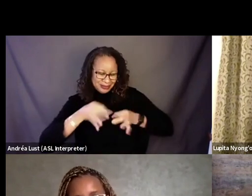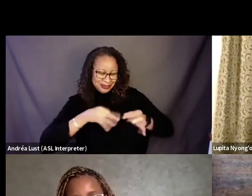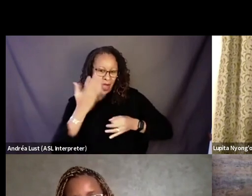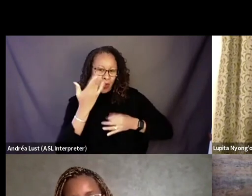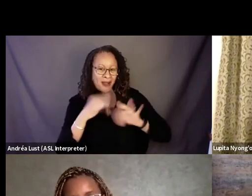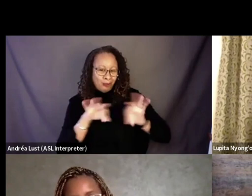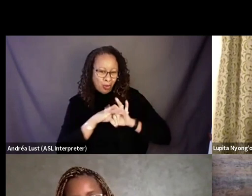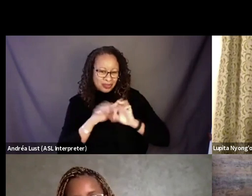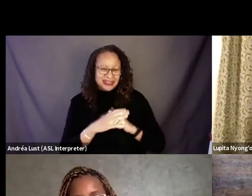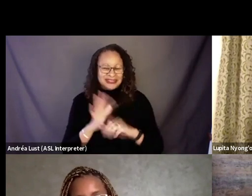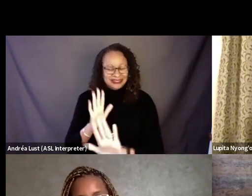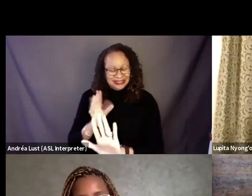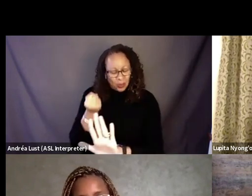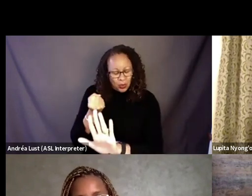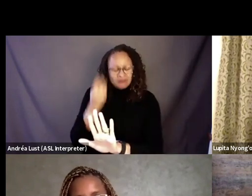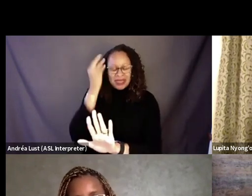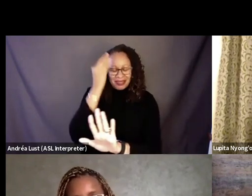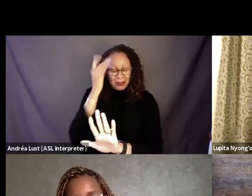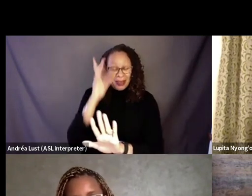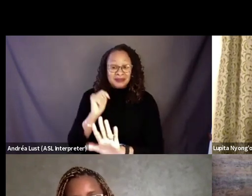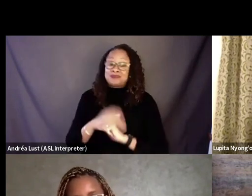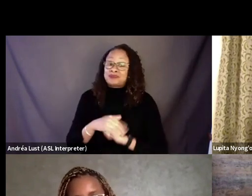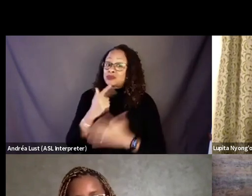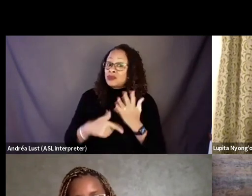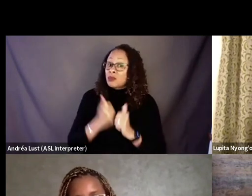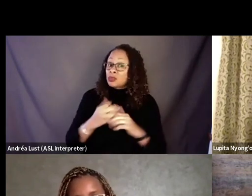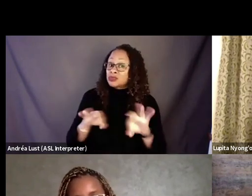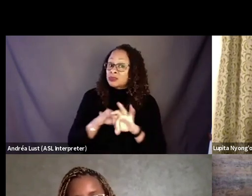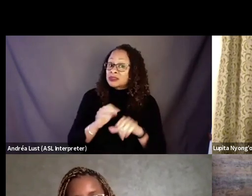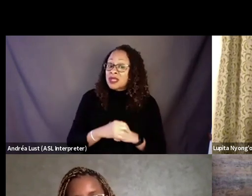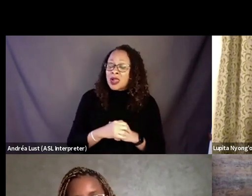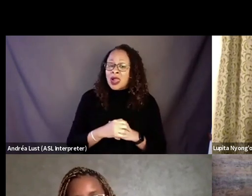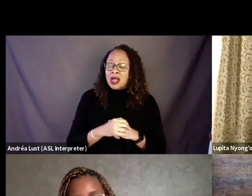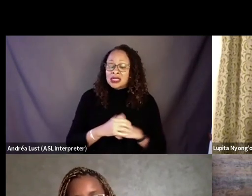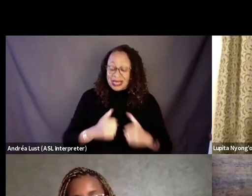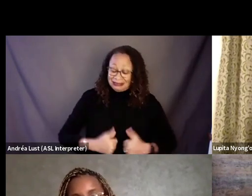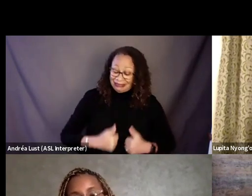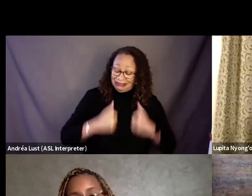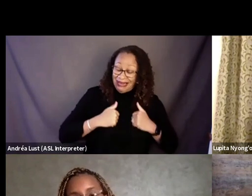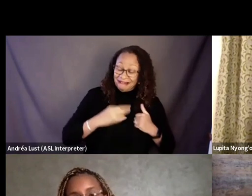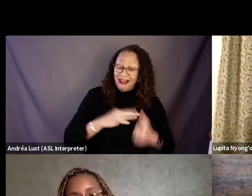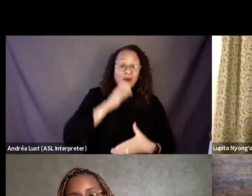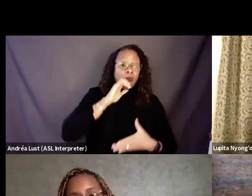And what struck me is that the lives of wives of politicians and their children